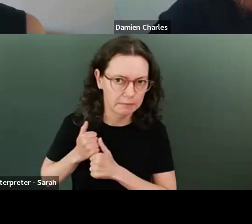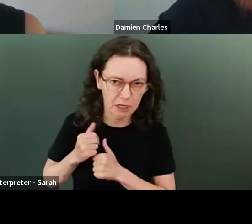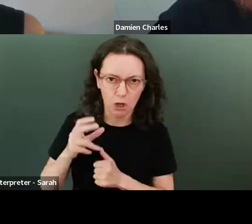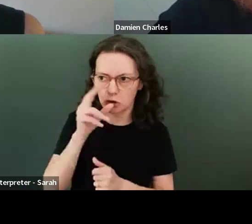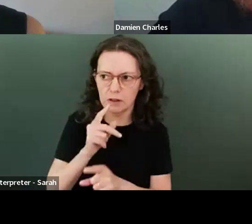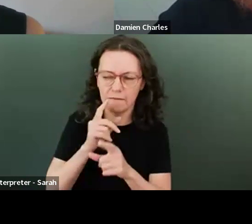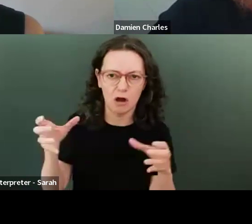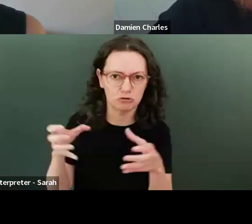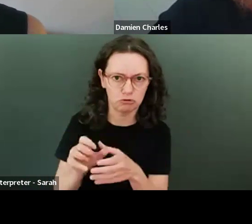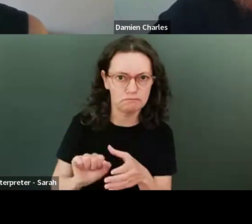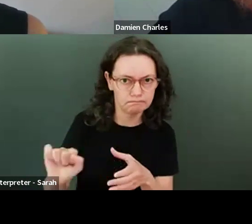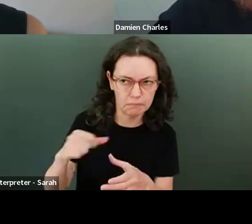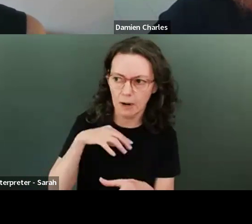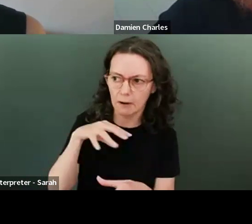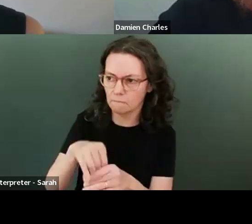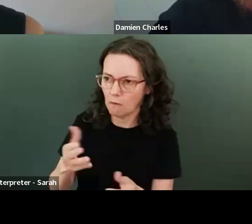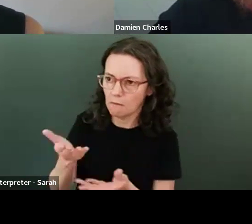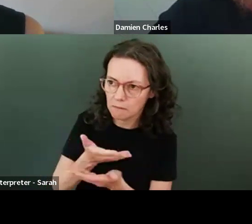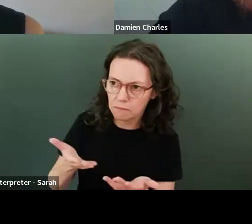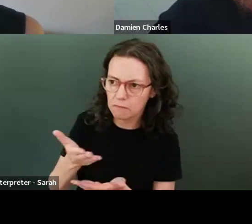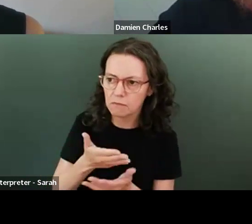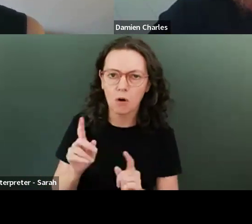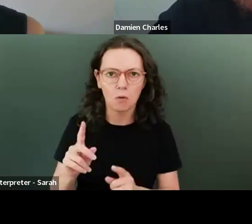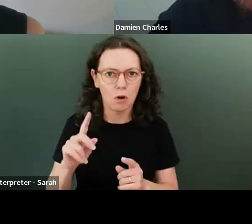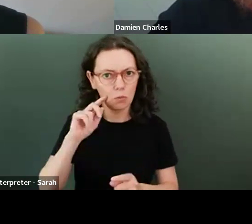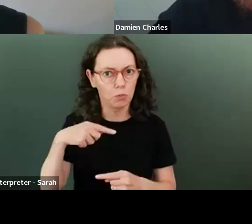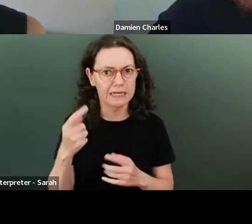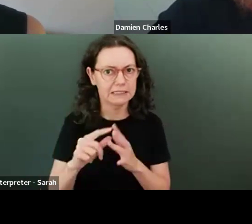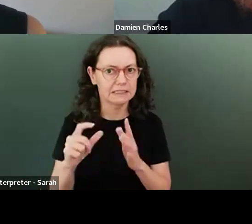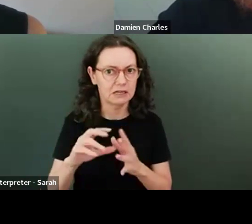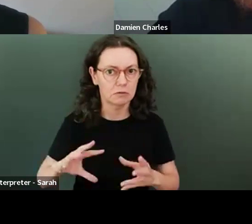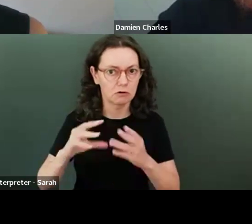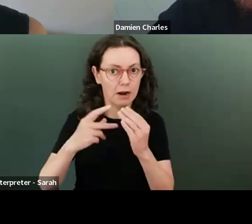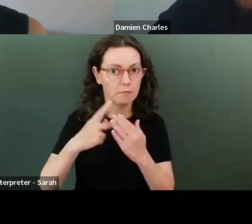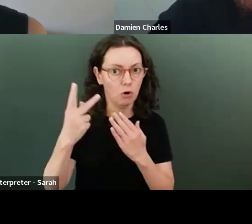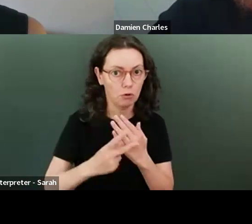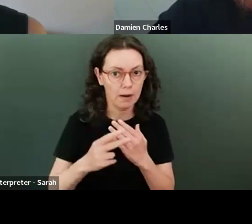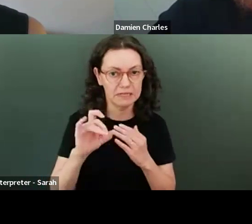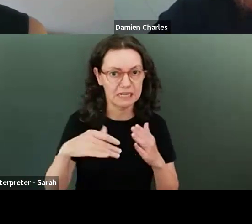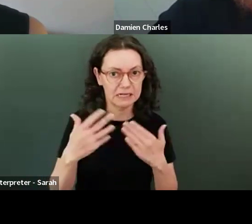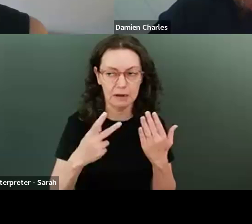helped create a